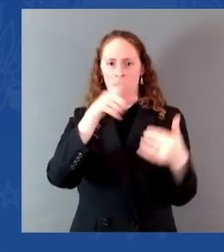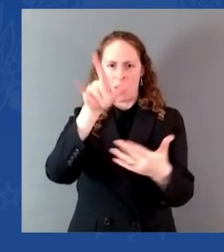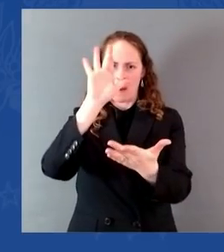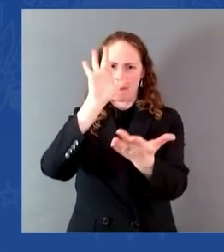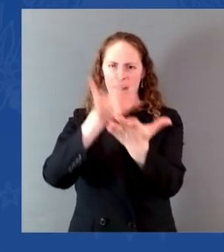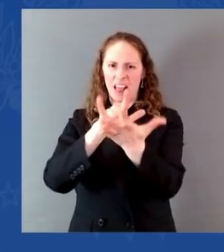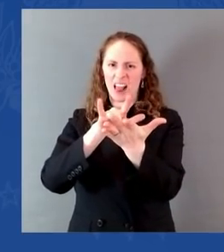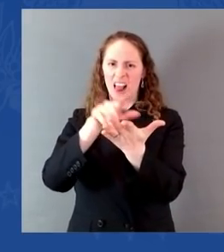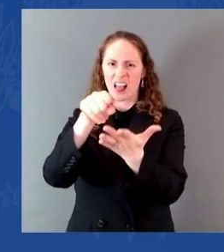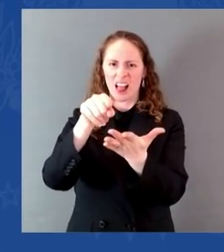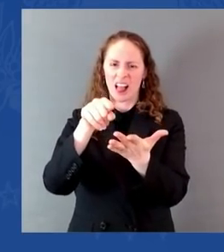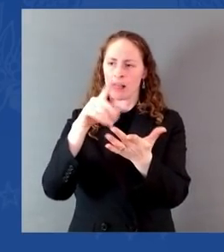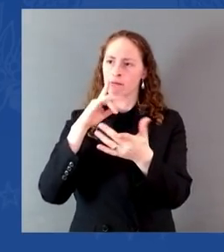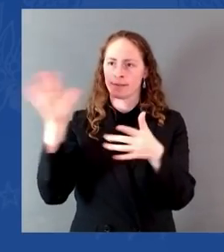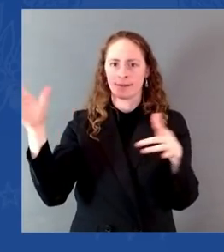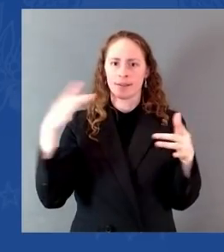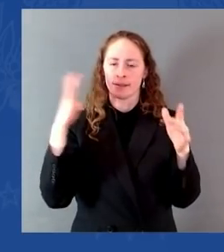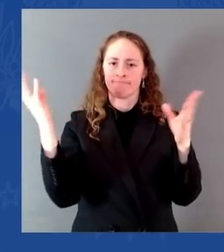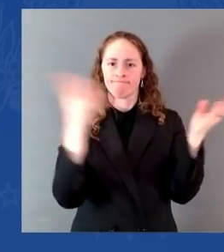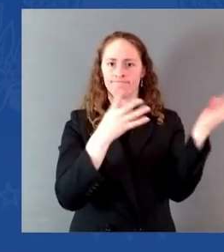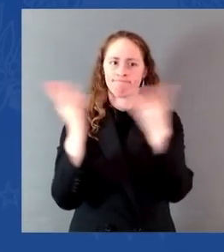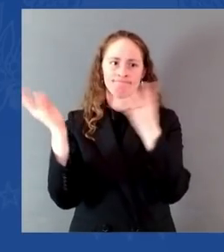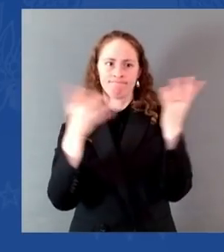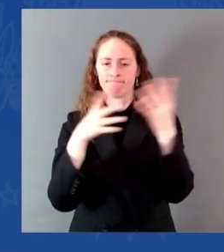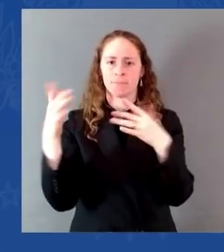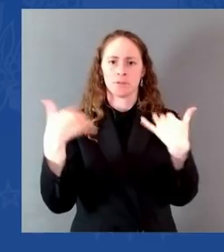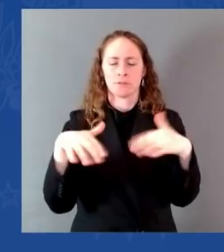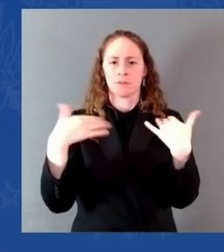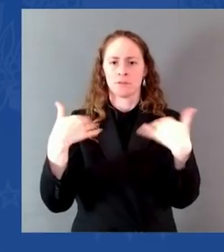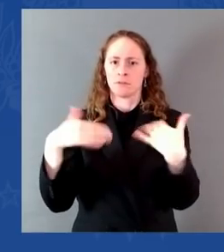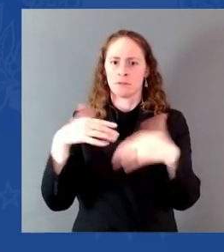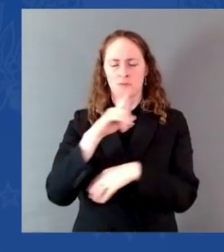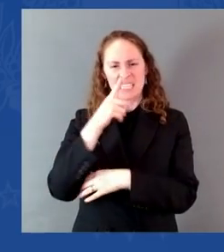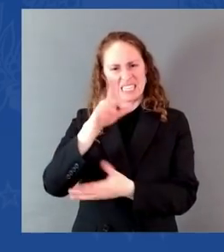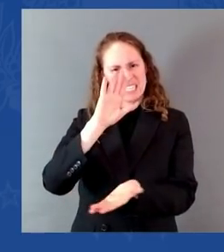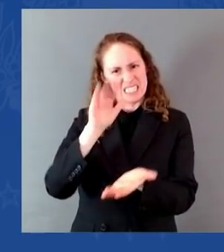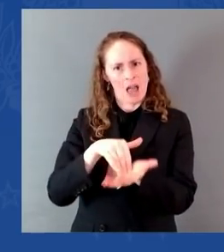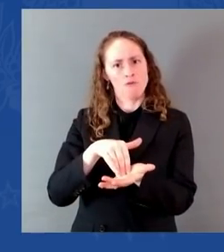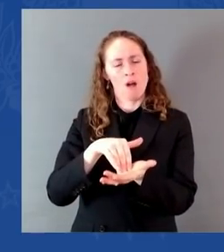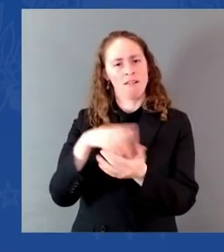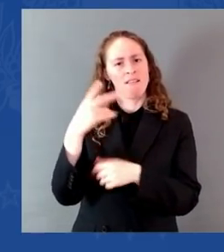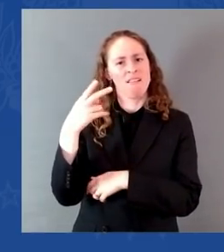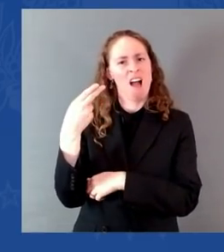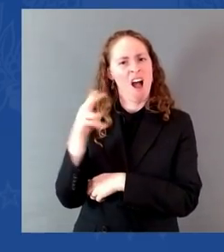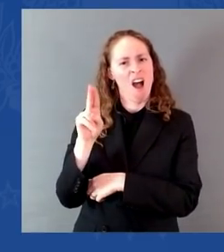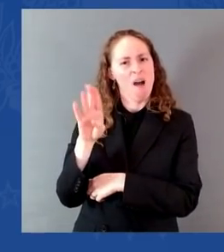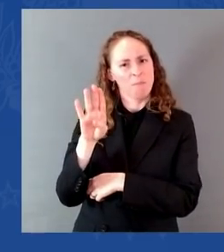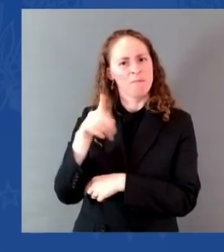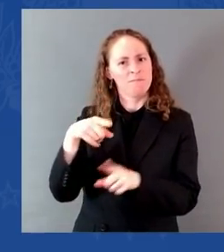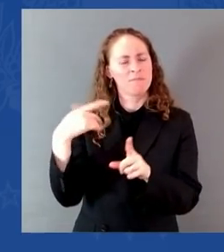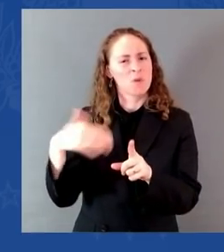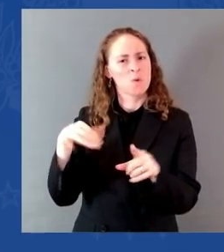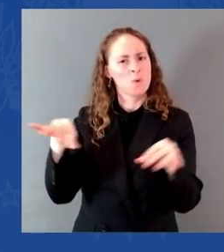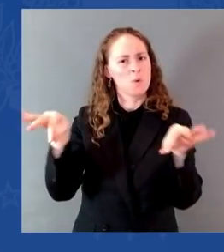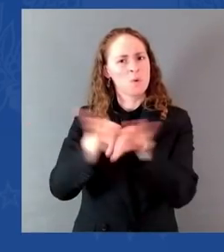creating a cycle of jobs and growth that will be -- be felt for decades, making the right investments. And you have the money to do it now.